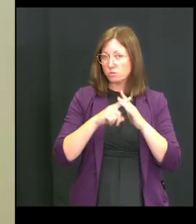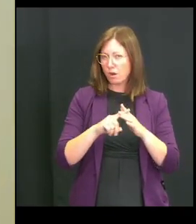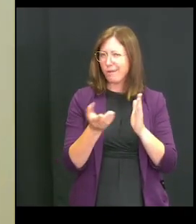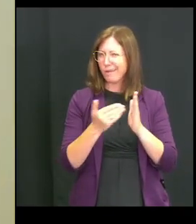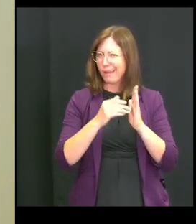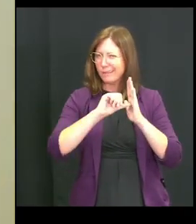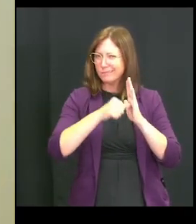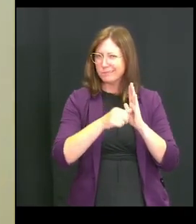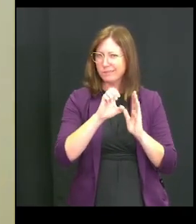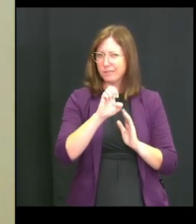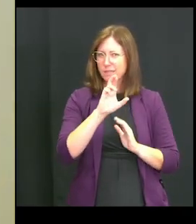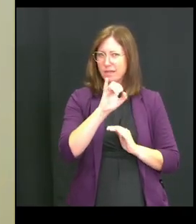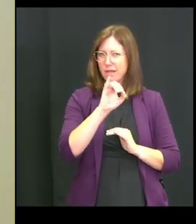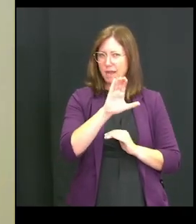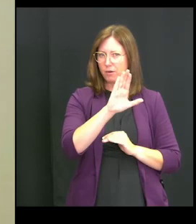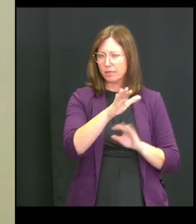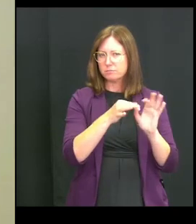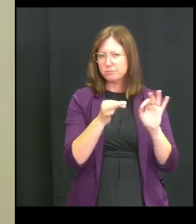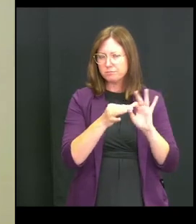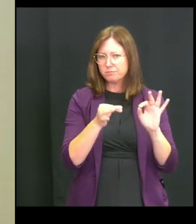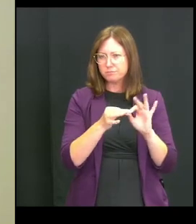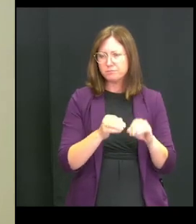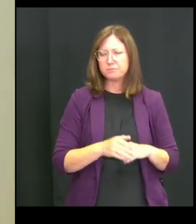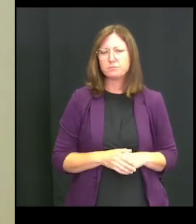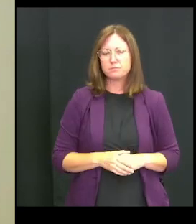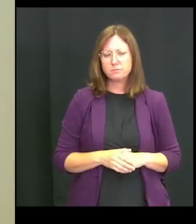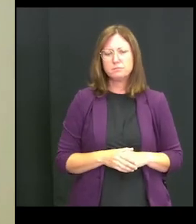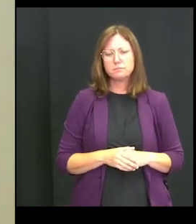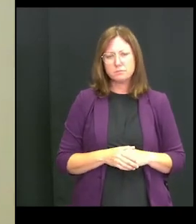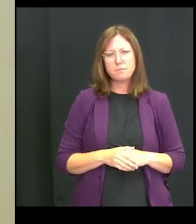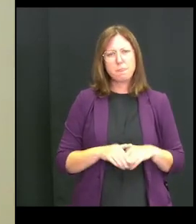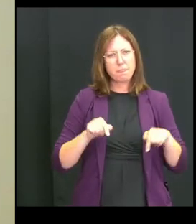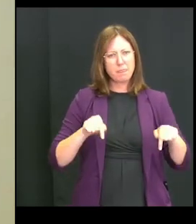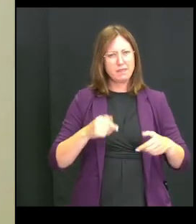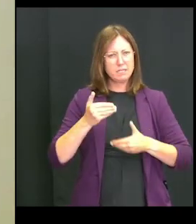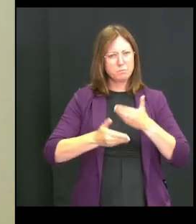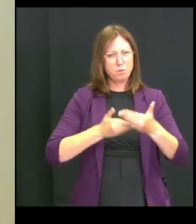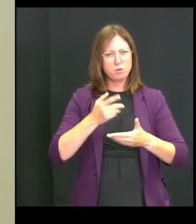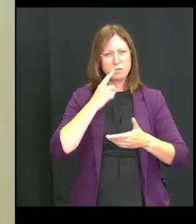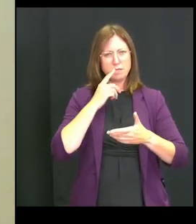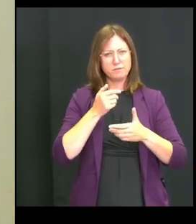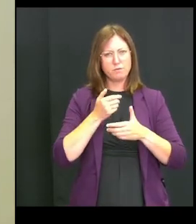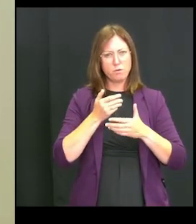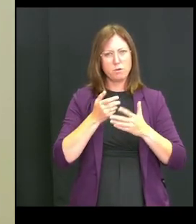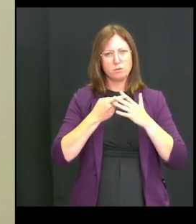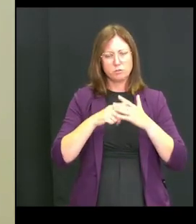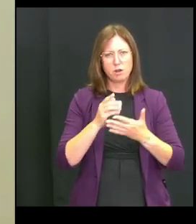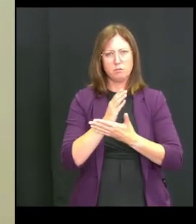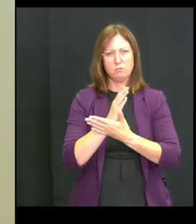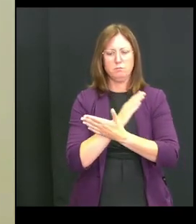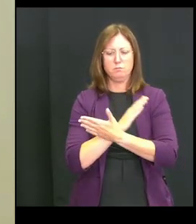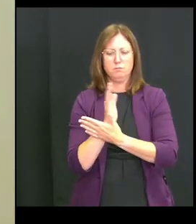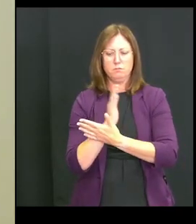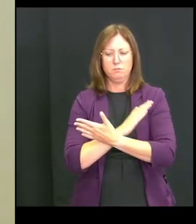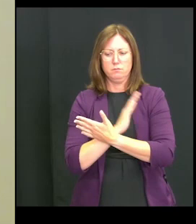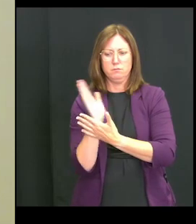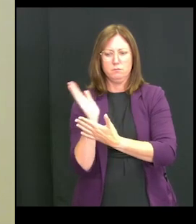is that this process of polarization in Canada is a long-term phenomenon.